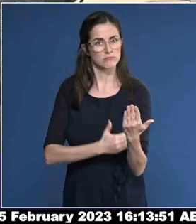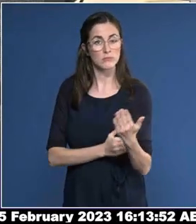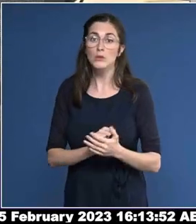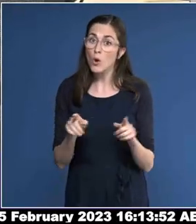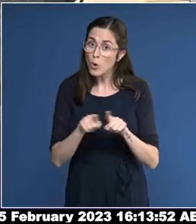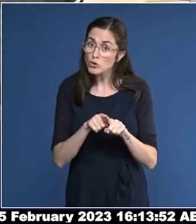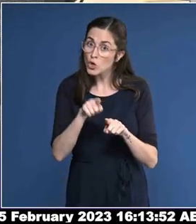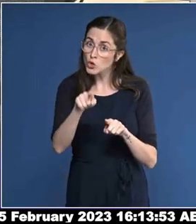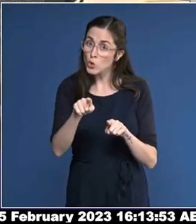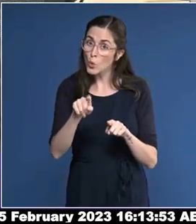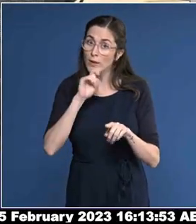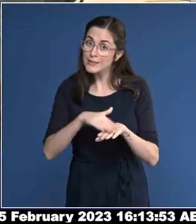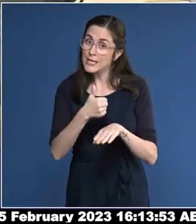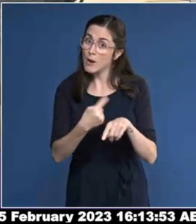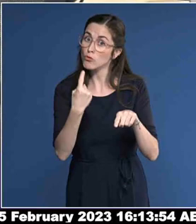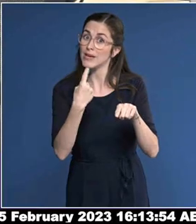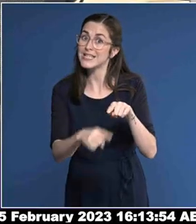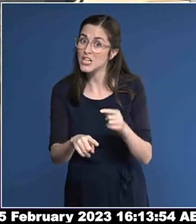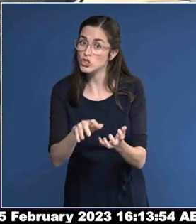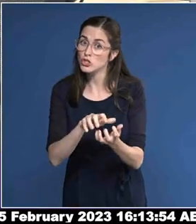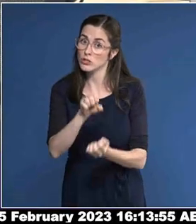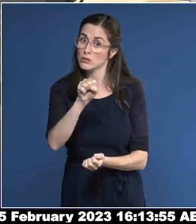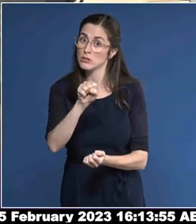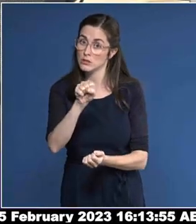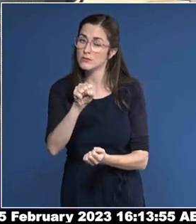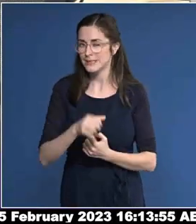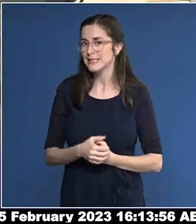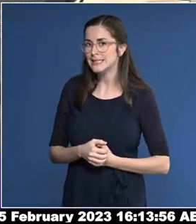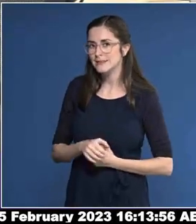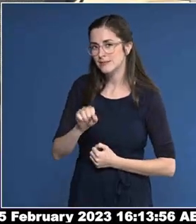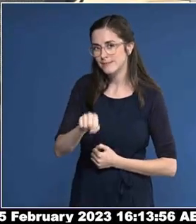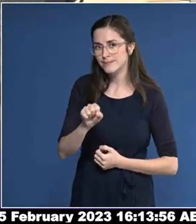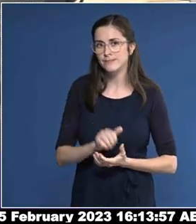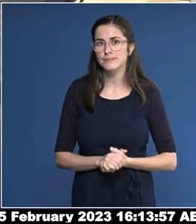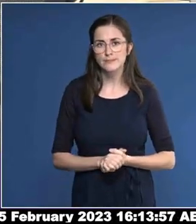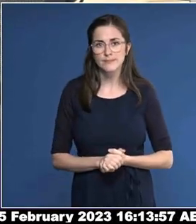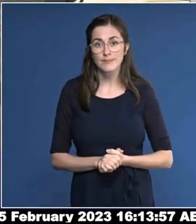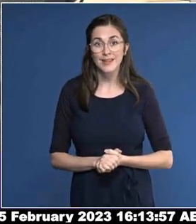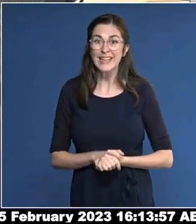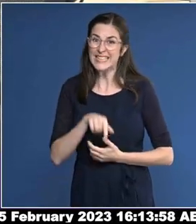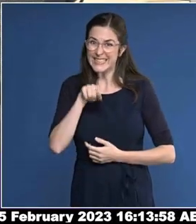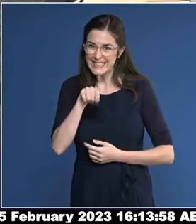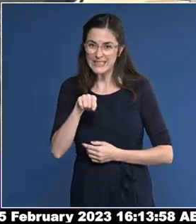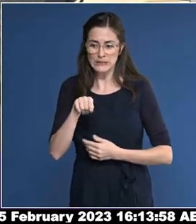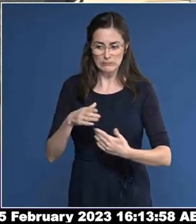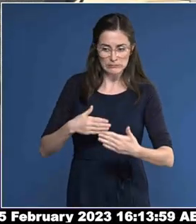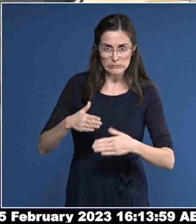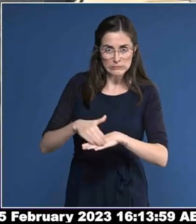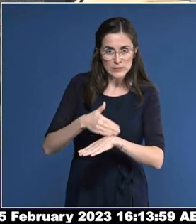That's correct. MS DOWSETT: And this work is done in consultation with service users, people with disability.